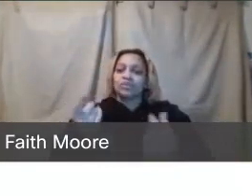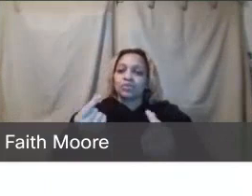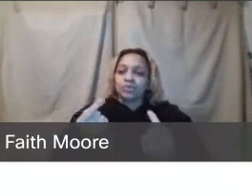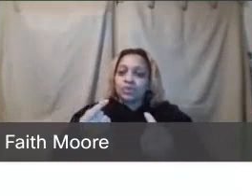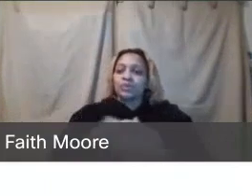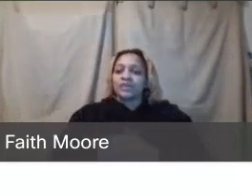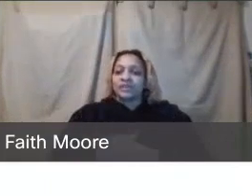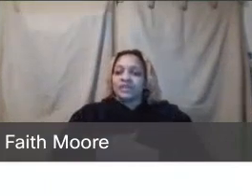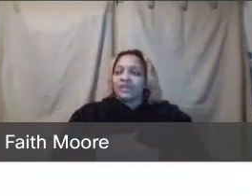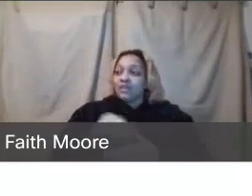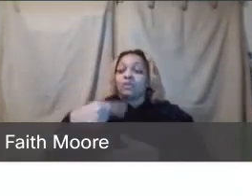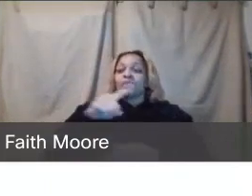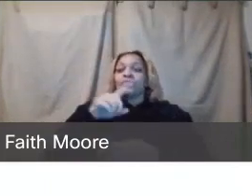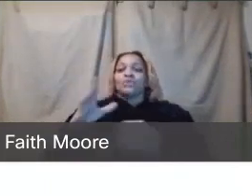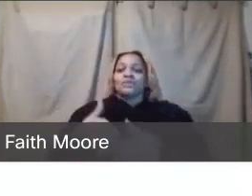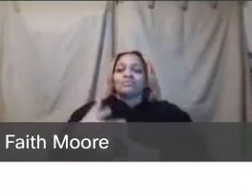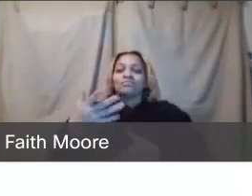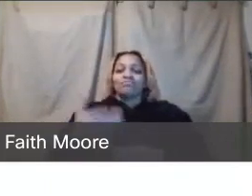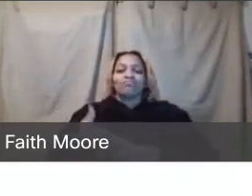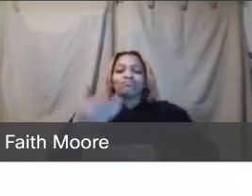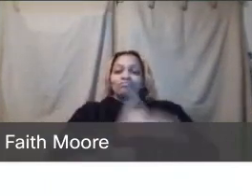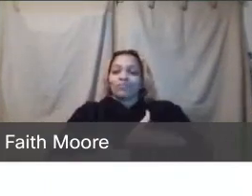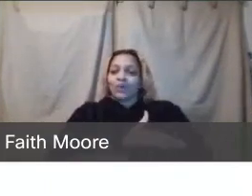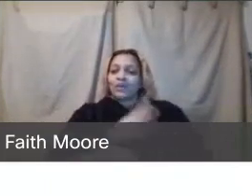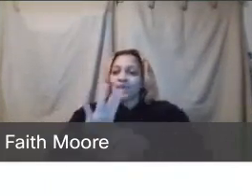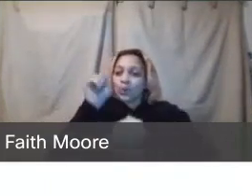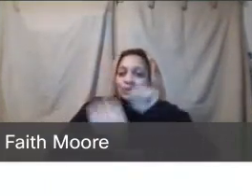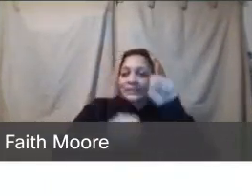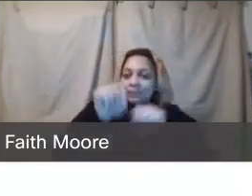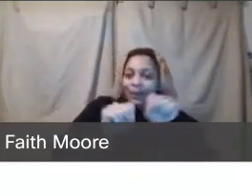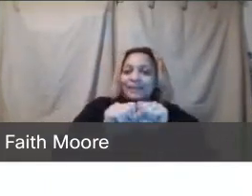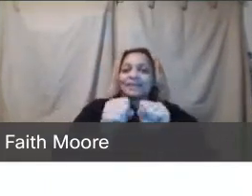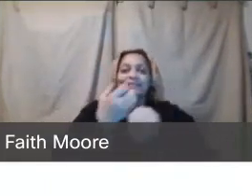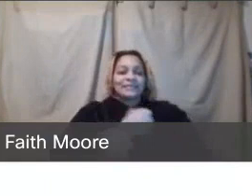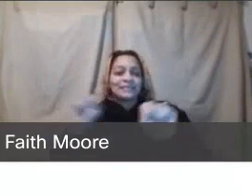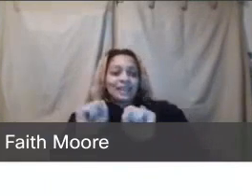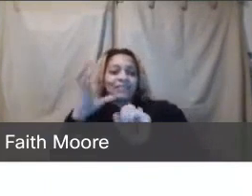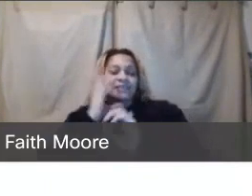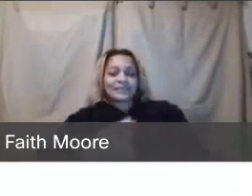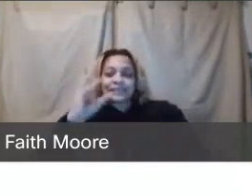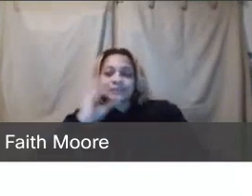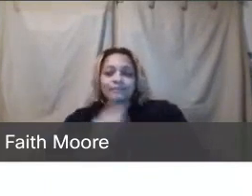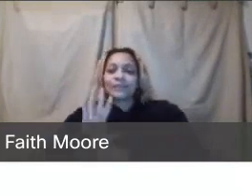bikeway is provide a safer documented safer experience for collisions involving all users, including people driving.